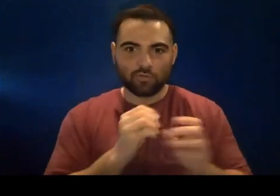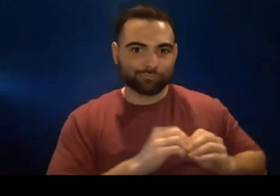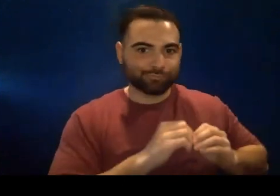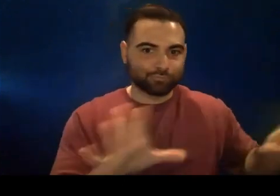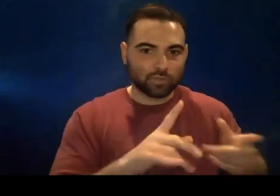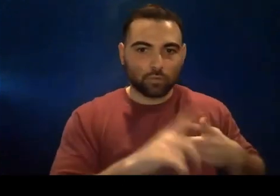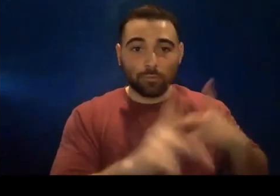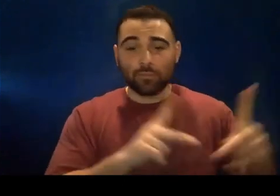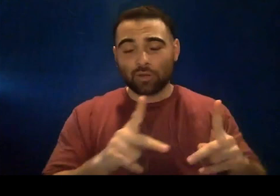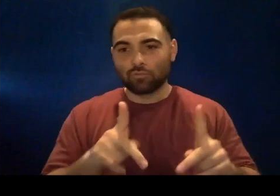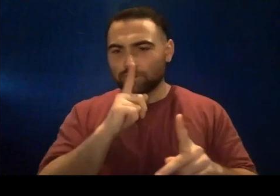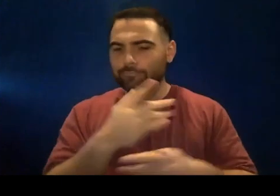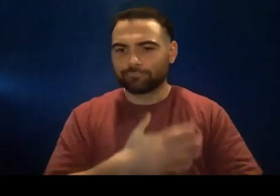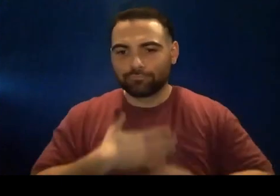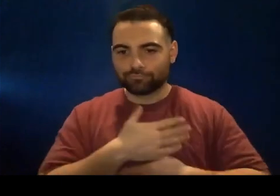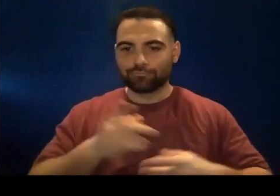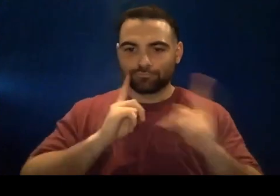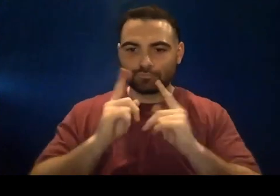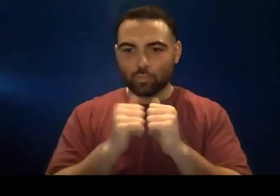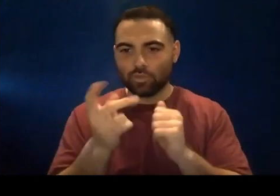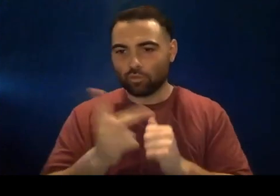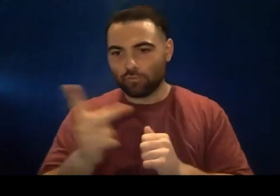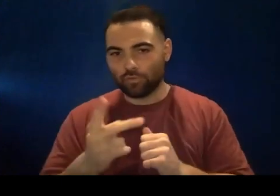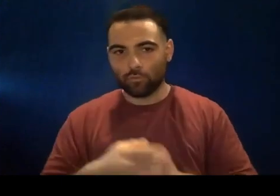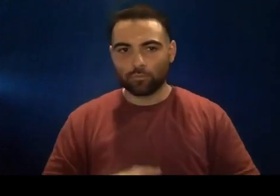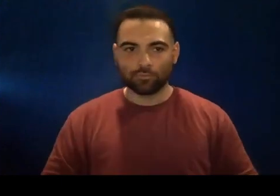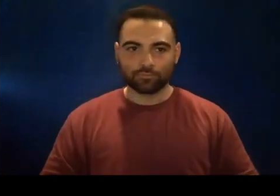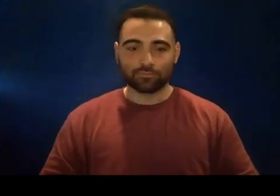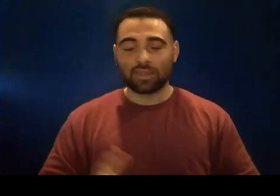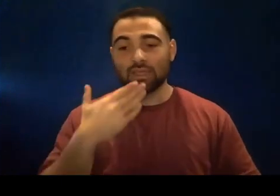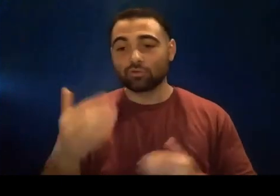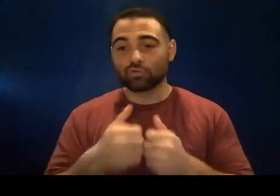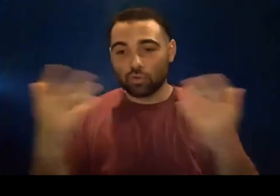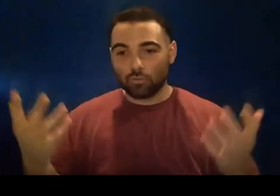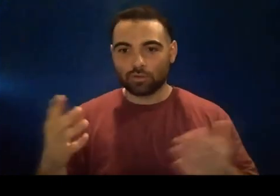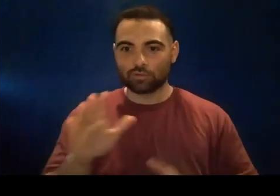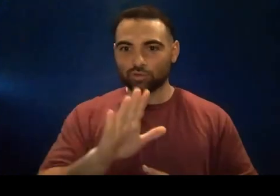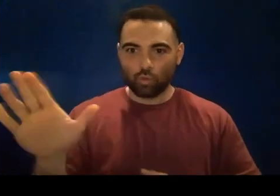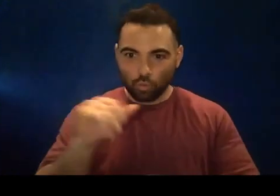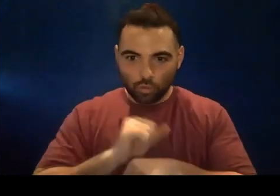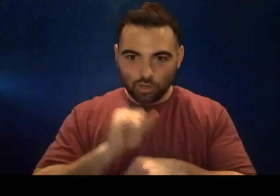It has been such a pleasure speaking to both of you and thank you so much for all of the work that you're doing.